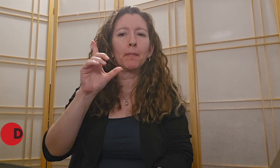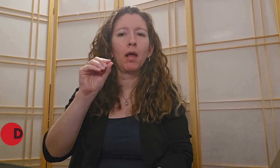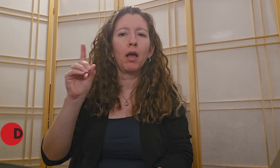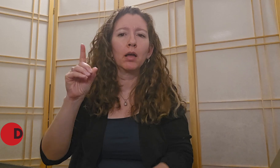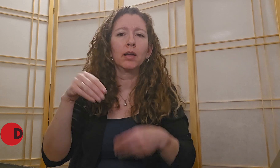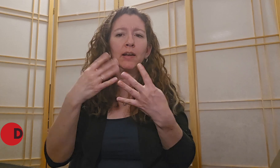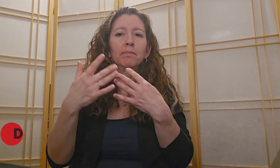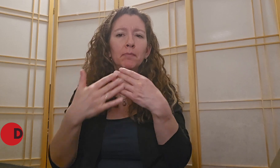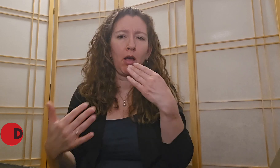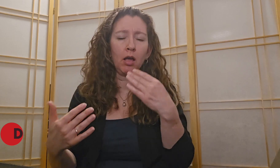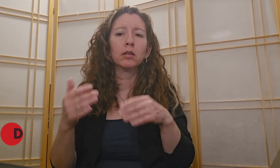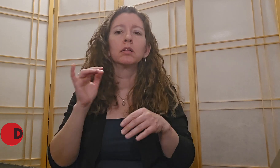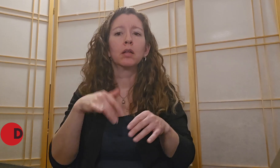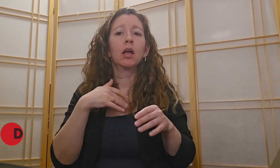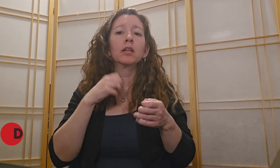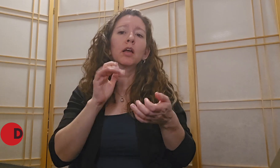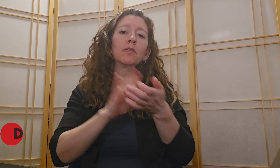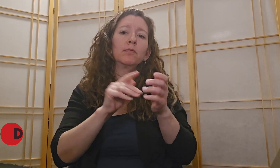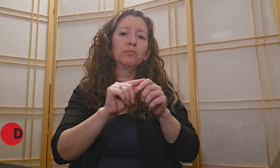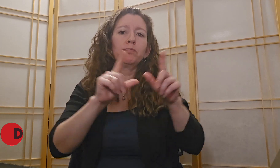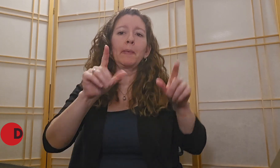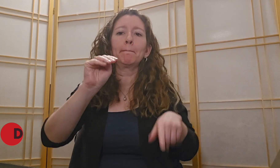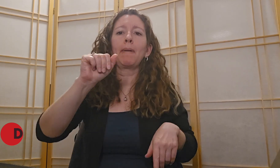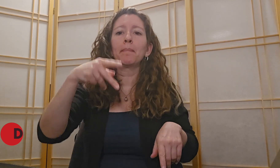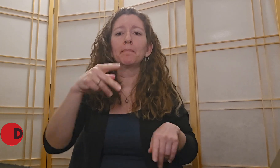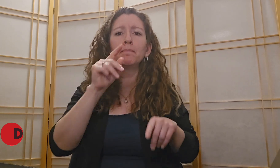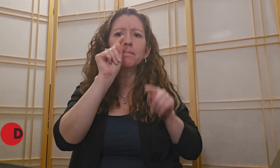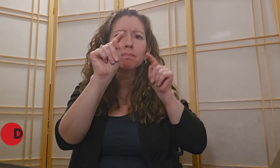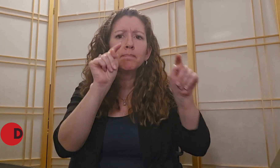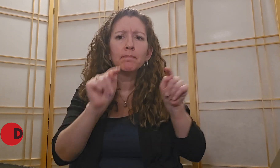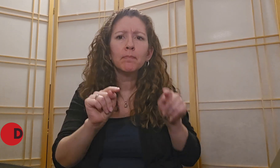I can find where they are having their pop-up clinics and choose which one to go.